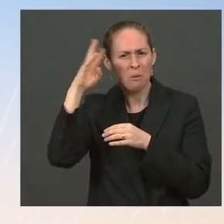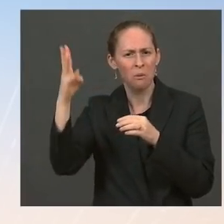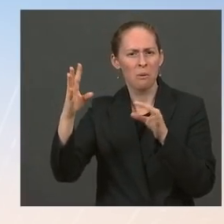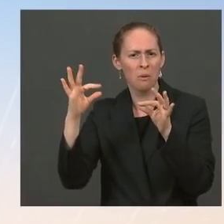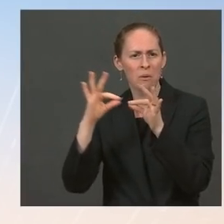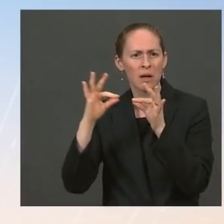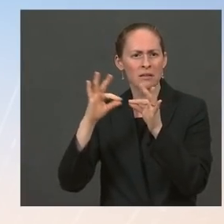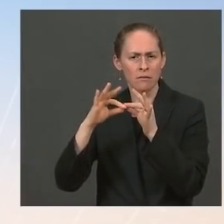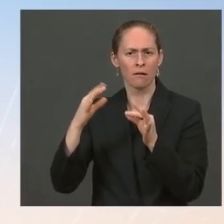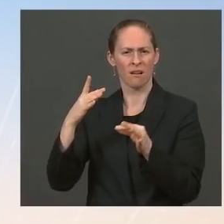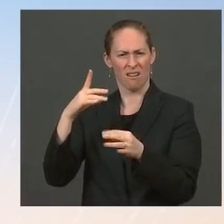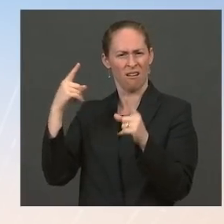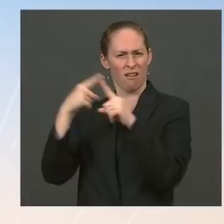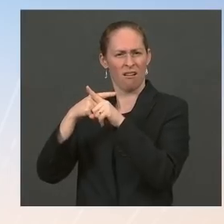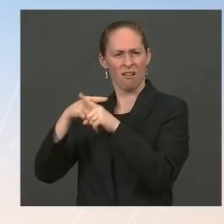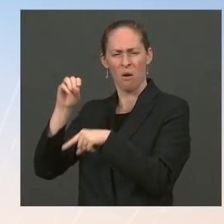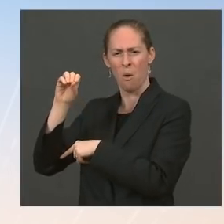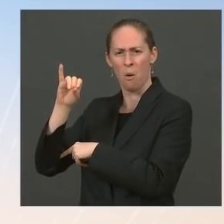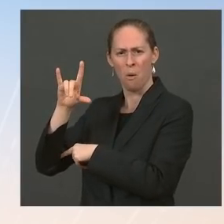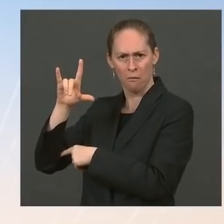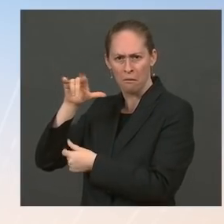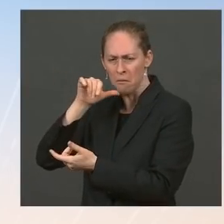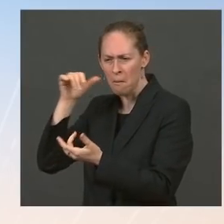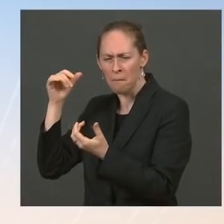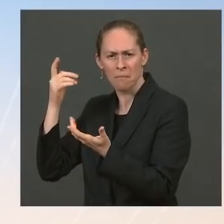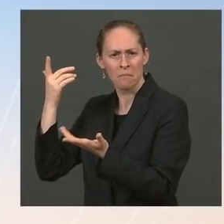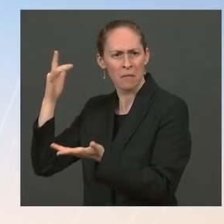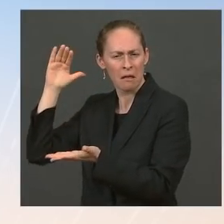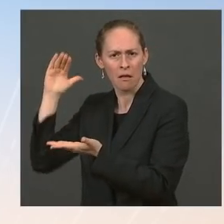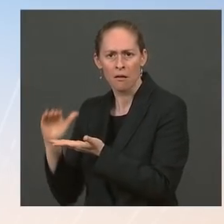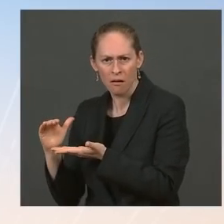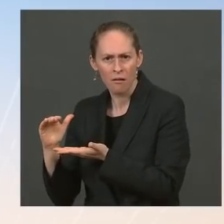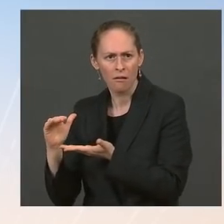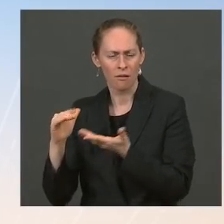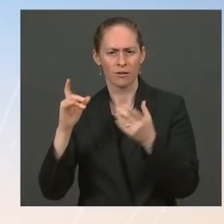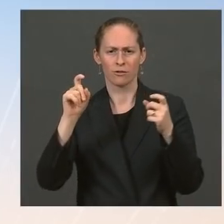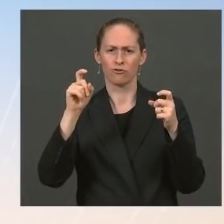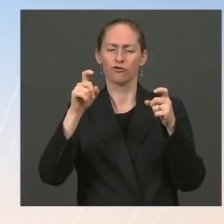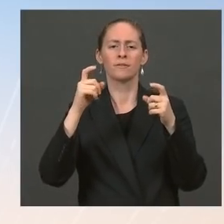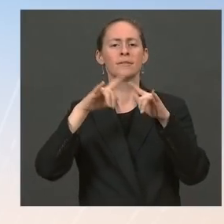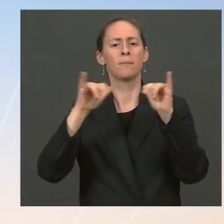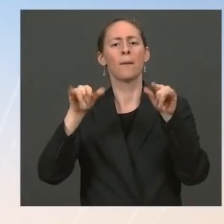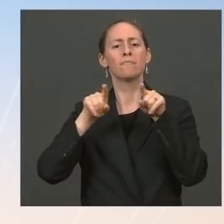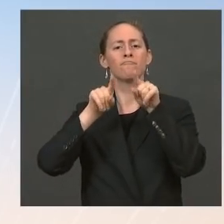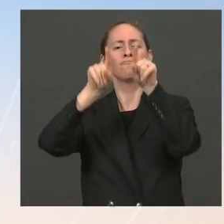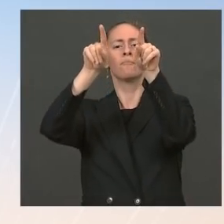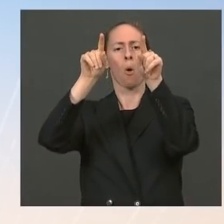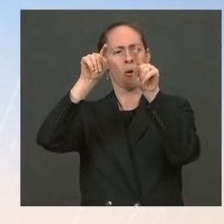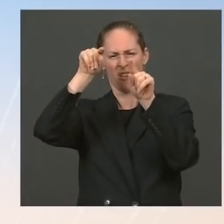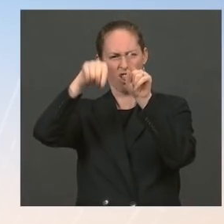Obviously, that's not the right correlation. Usually, prices at the pump correspond to movements in the price of unfinished gasoline,